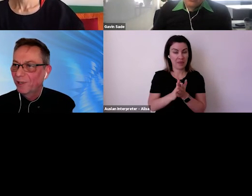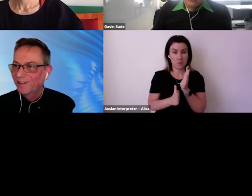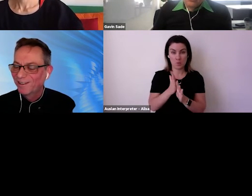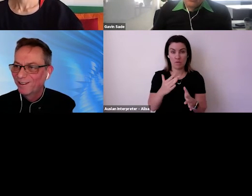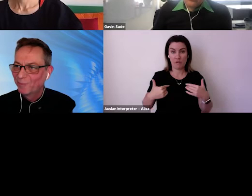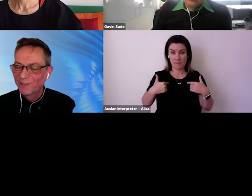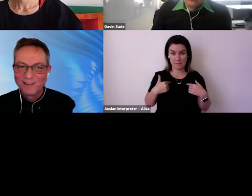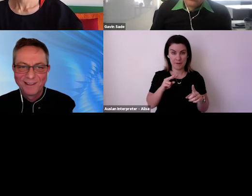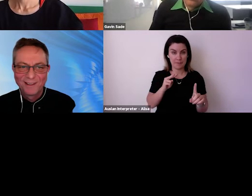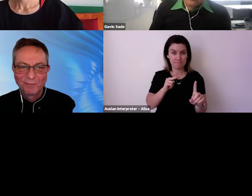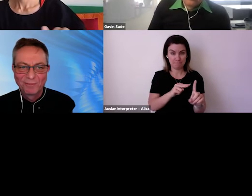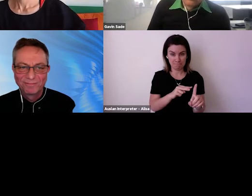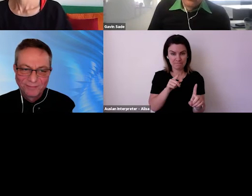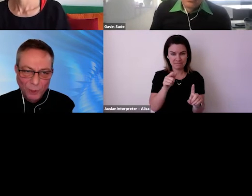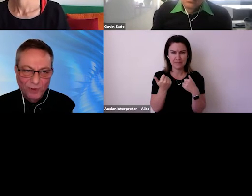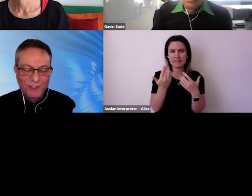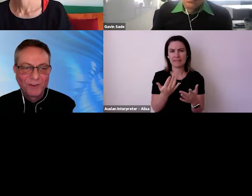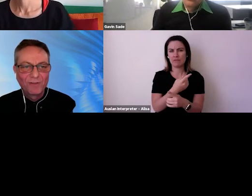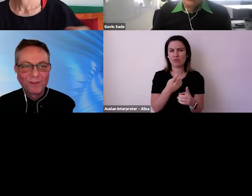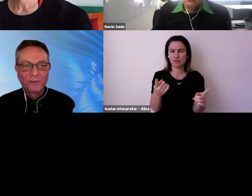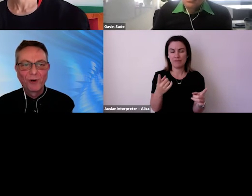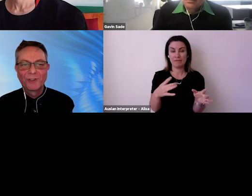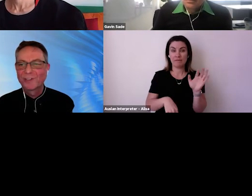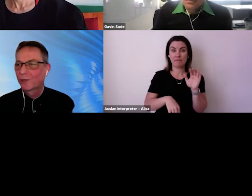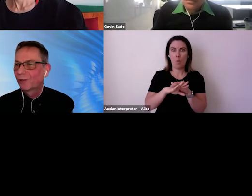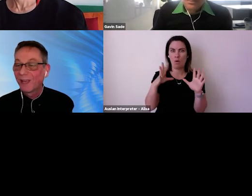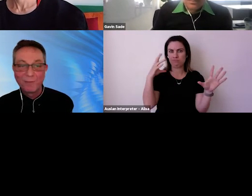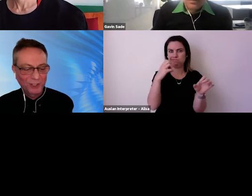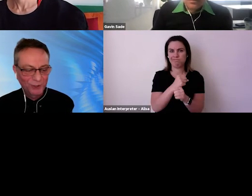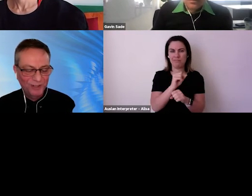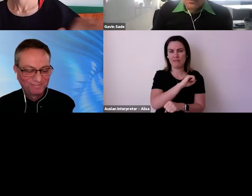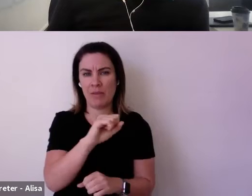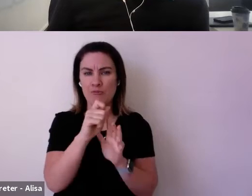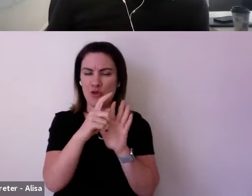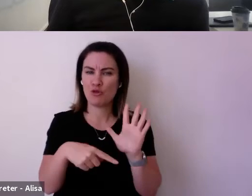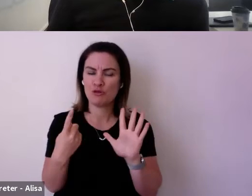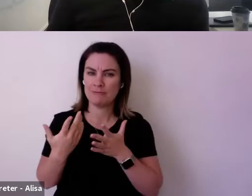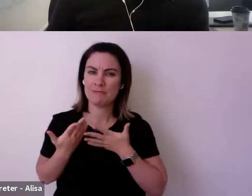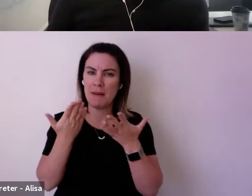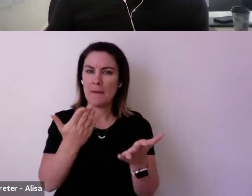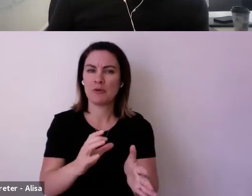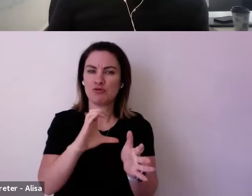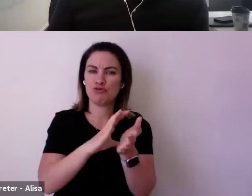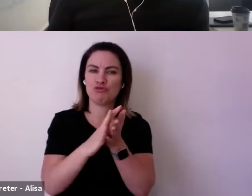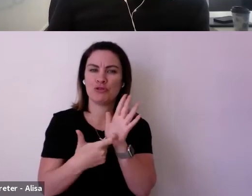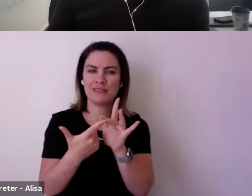a very conference of overview of the project so I will hand it back to Christen . >>Christen Cornell : I love those images.